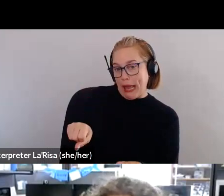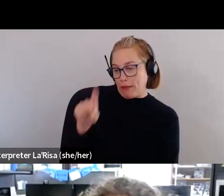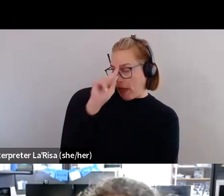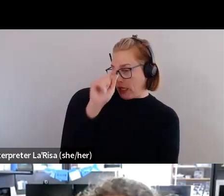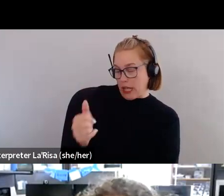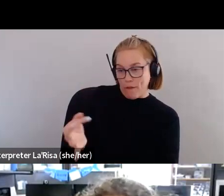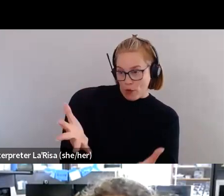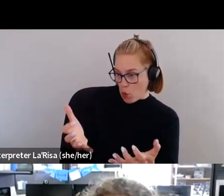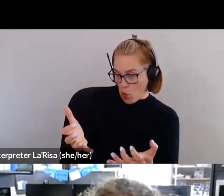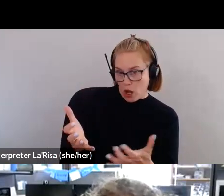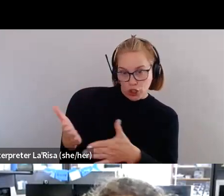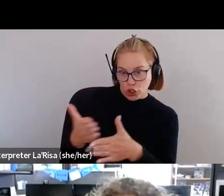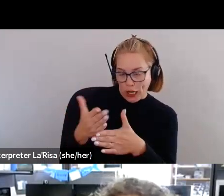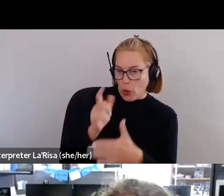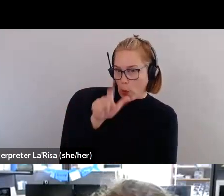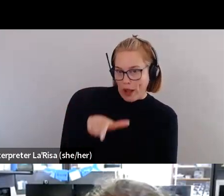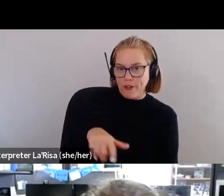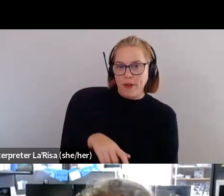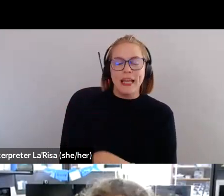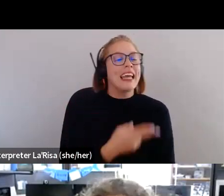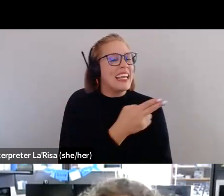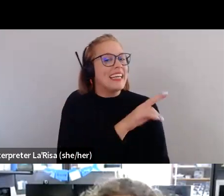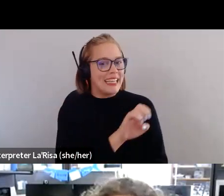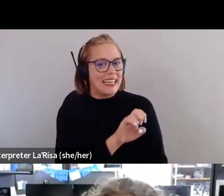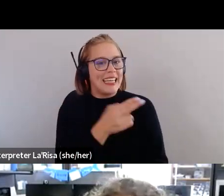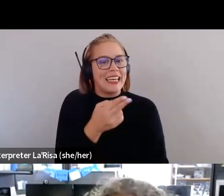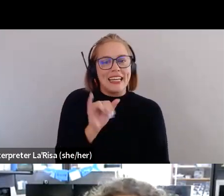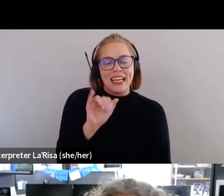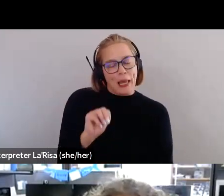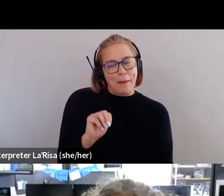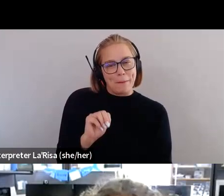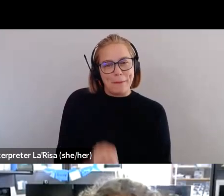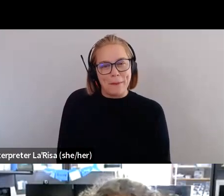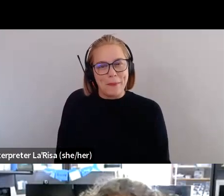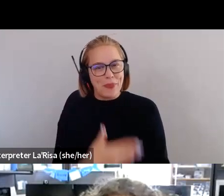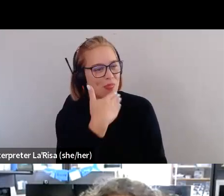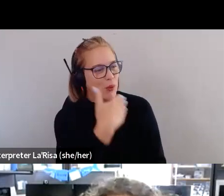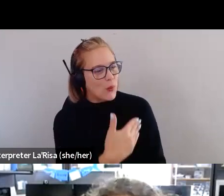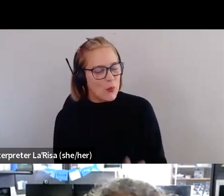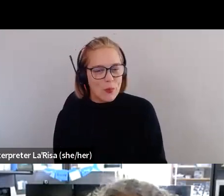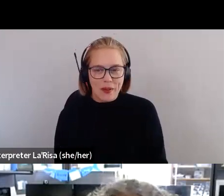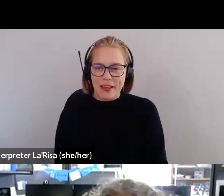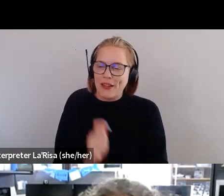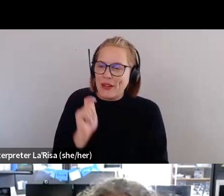nicest in California. What were the other questions? The last one you did not do would be pronouns. You can share